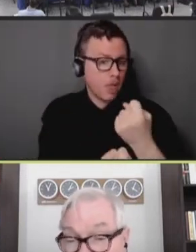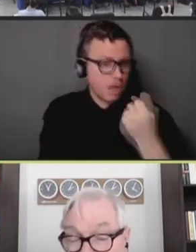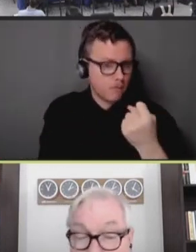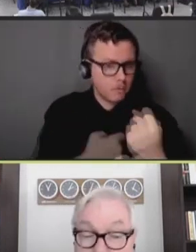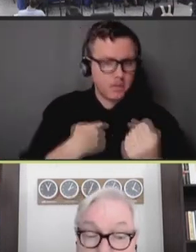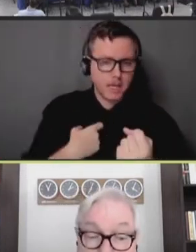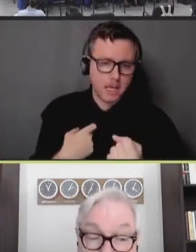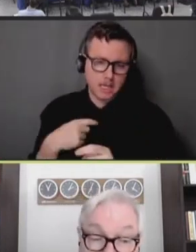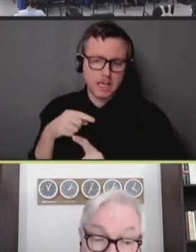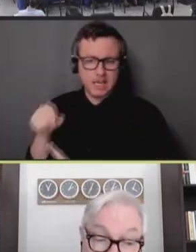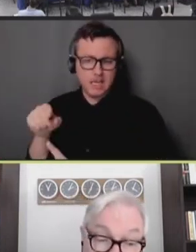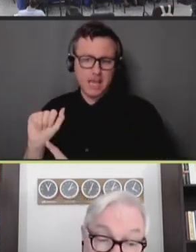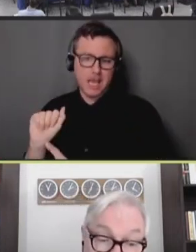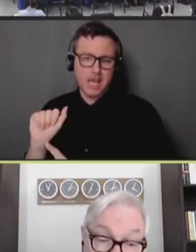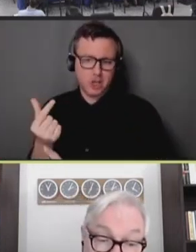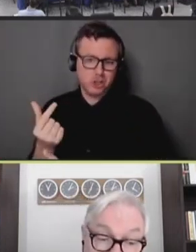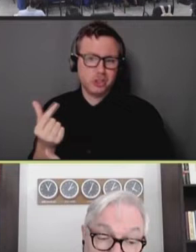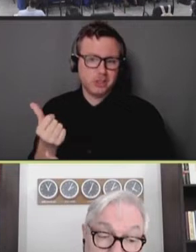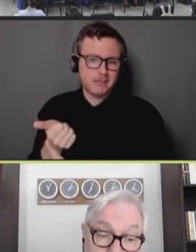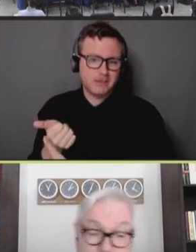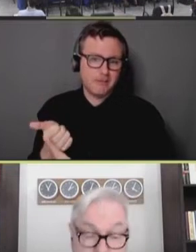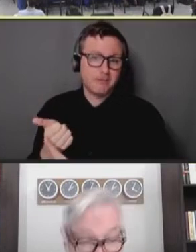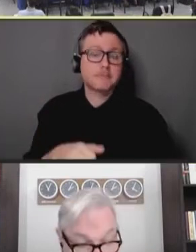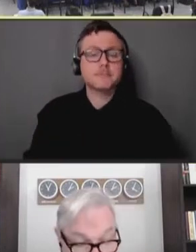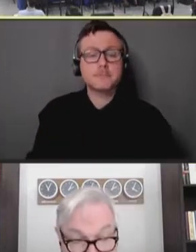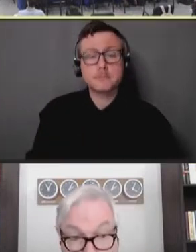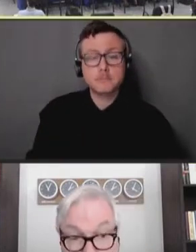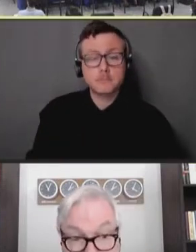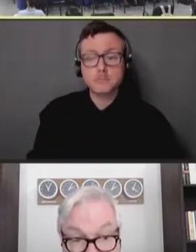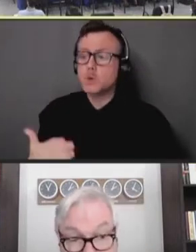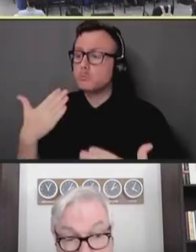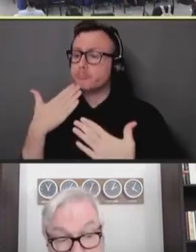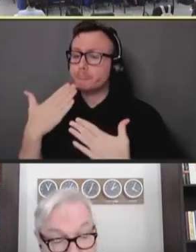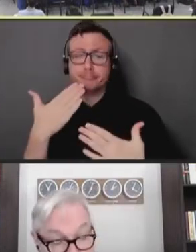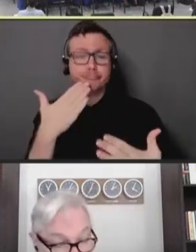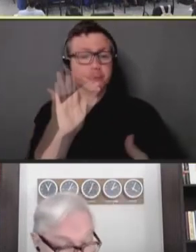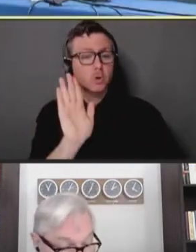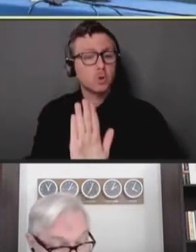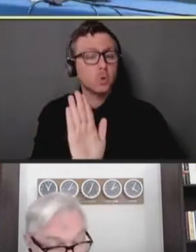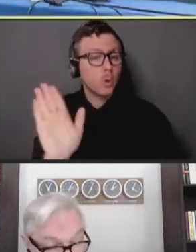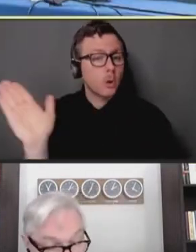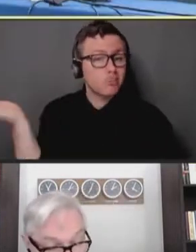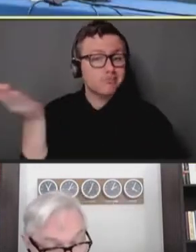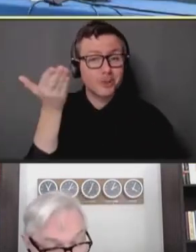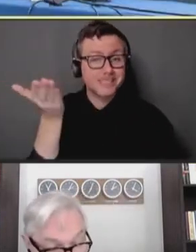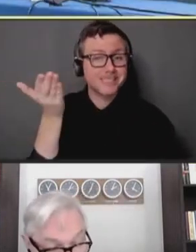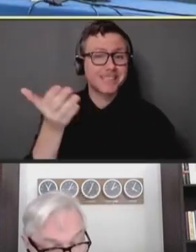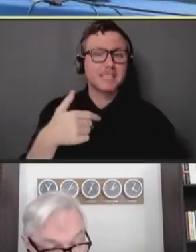Robert Hopkins: Well, I want to thank both of you for your presentations today, fascinating,